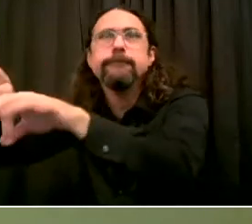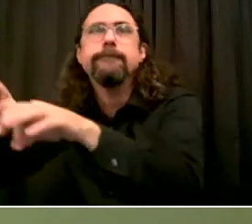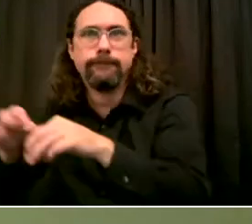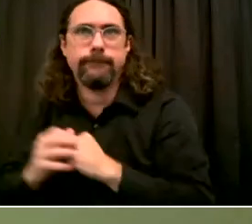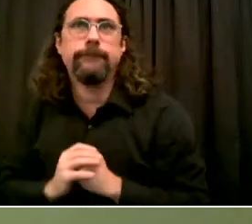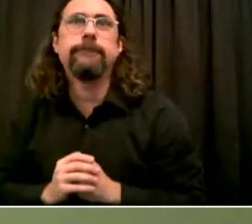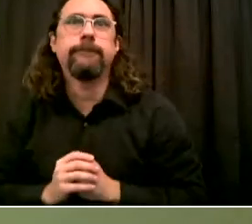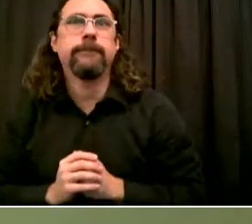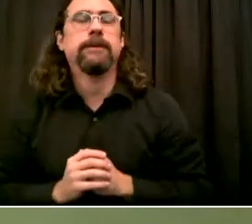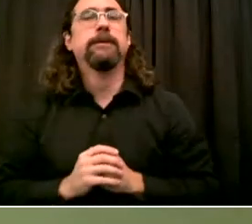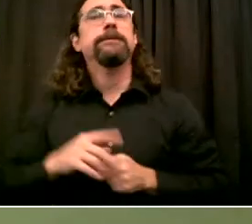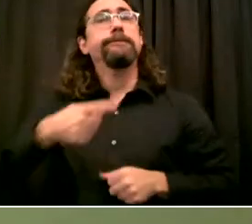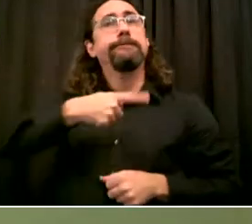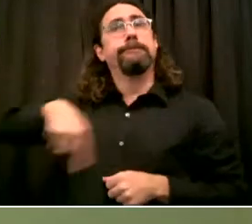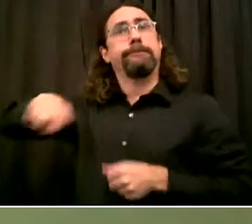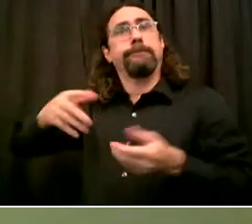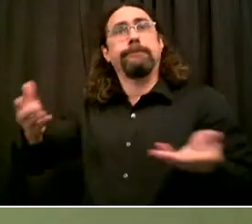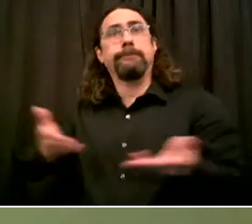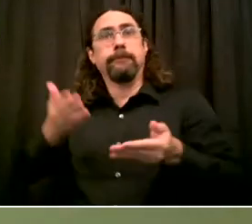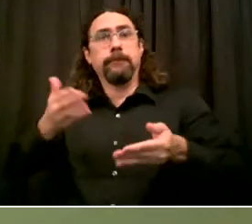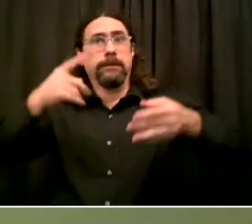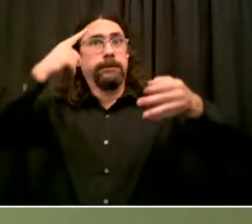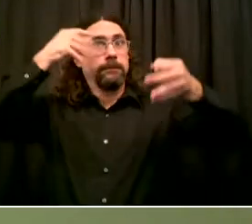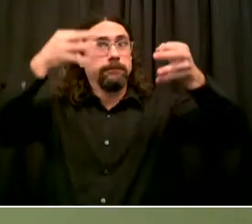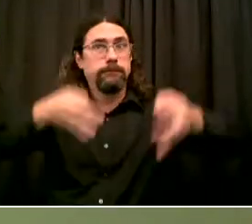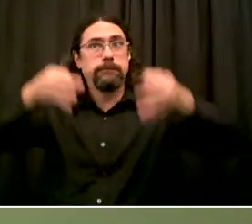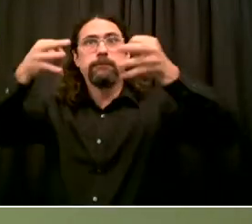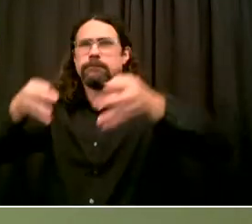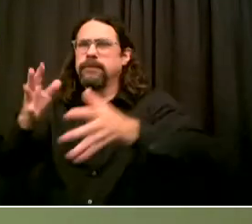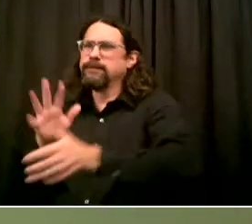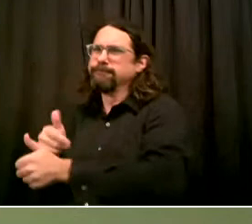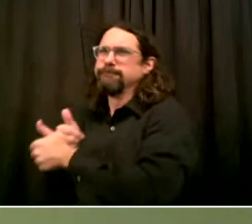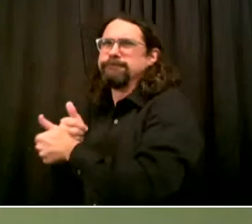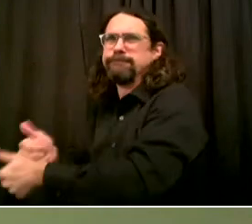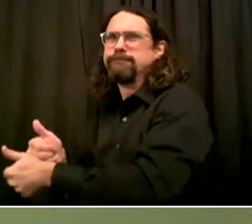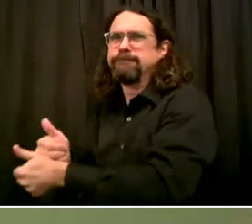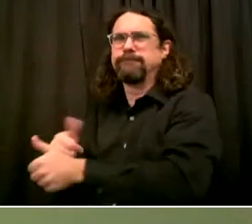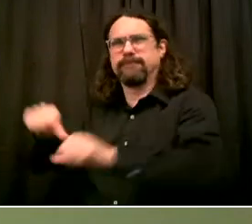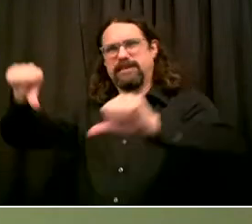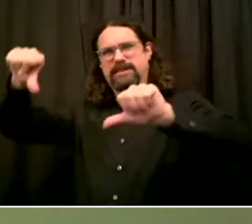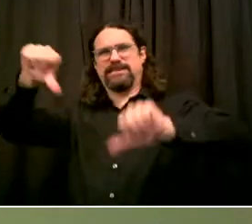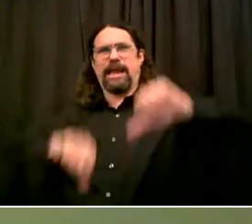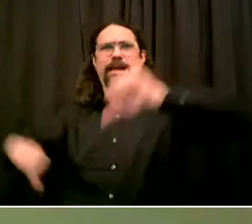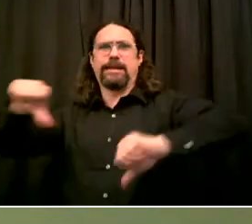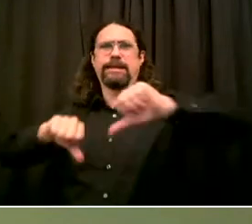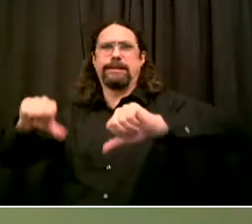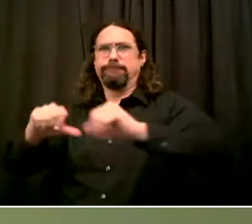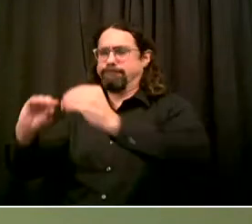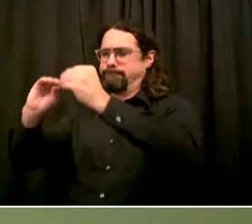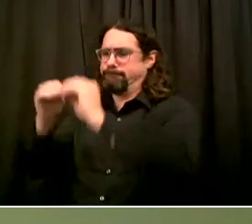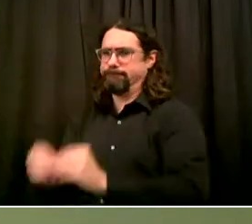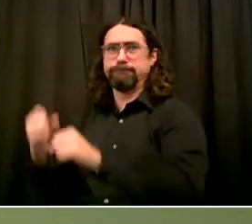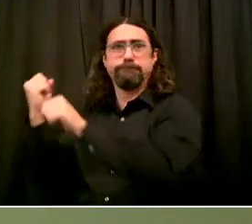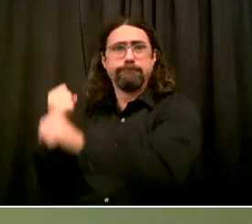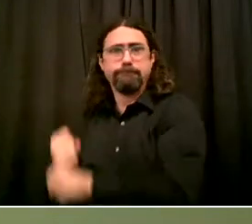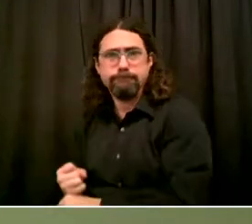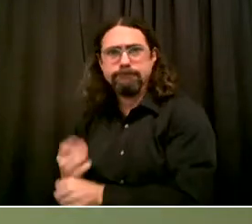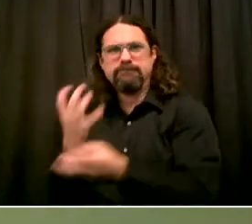CONNECTED DESPITE THE RESTRICTIONS. THE DECISION WILL HAVE TO BE MADE, AS ASTHE MAYOR SAID, BASED ON US REELALY LOOKING AND EVALUATING THE DATA AND TRYING TO AND